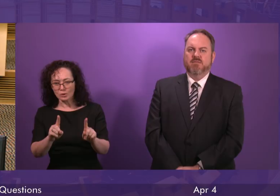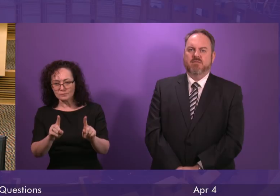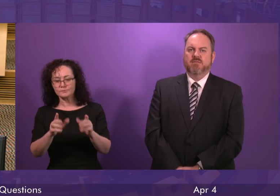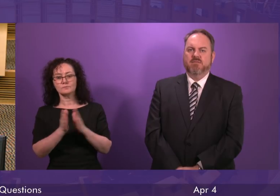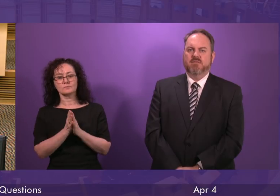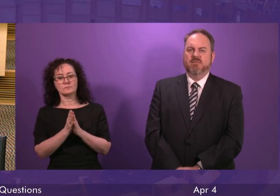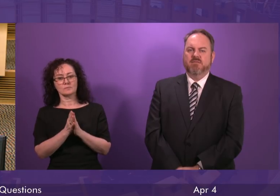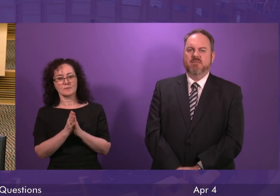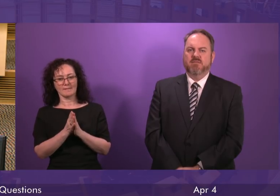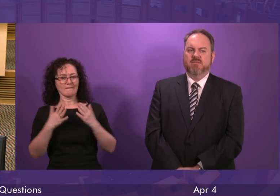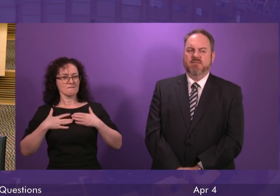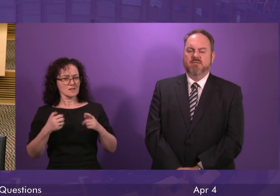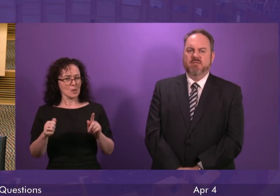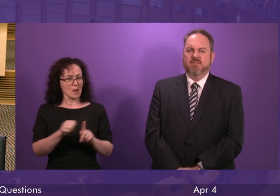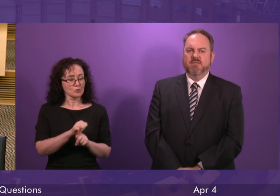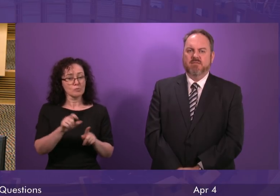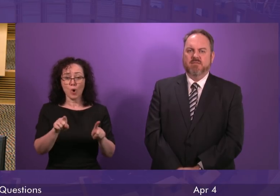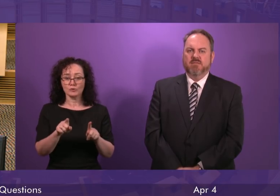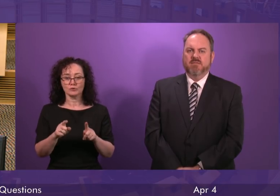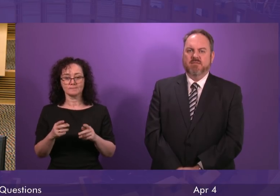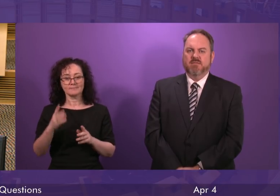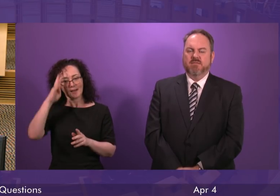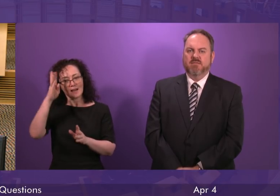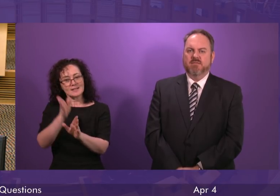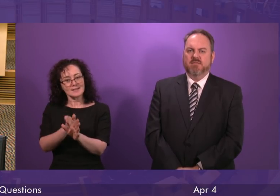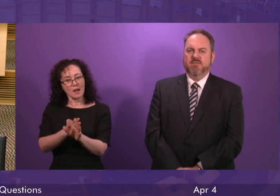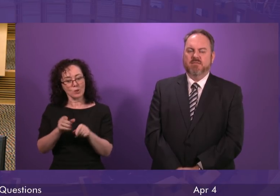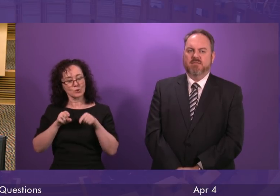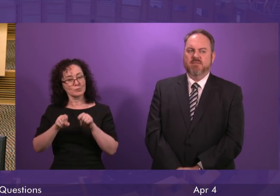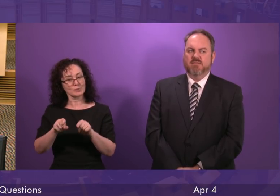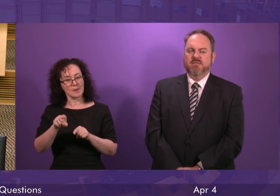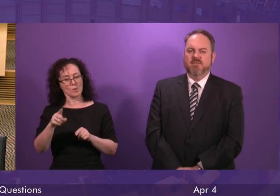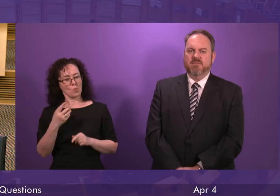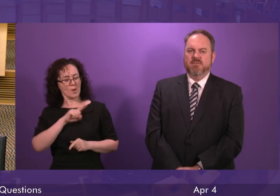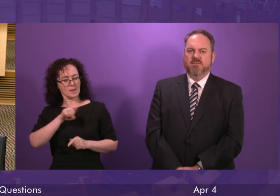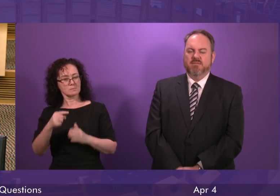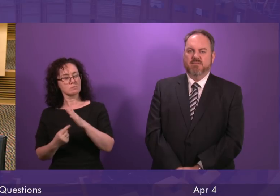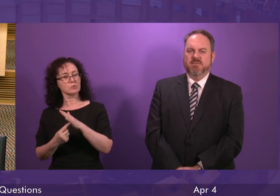forms of psychological abuse that were previously difficult to prosecute under existing law.